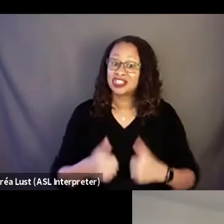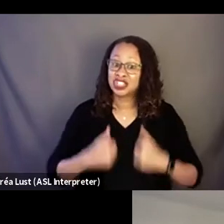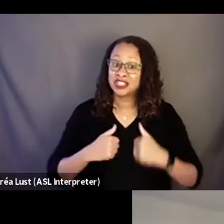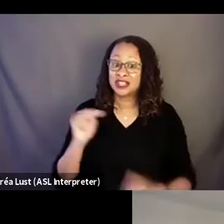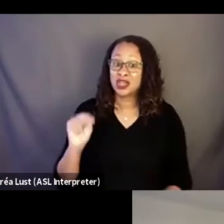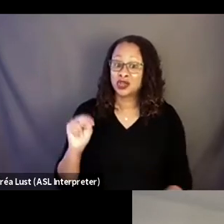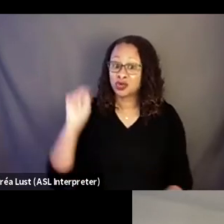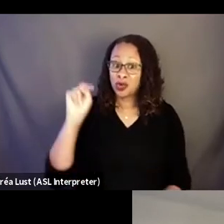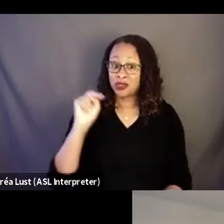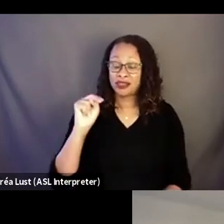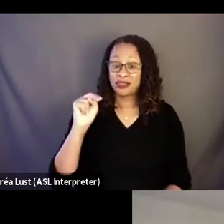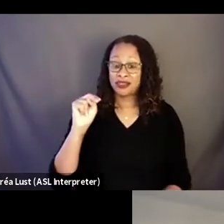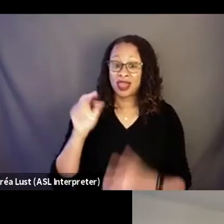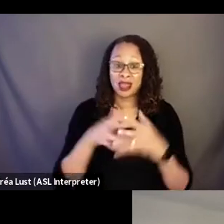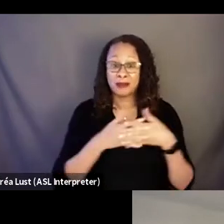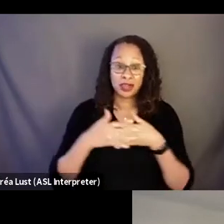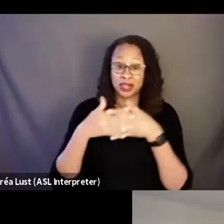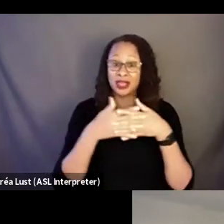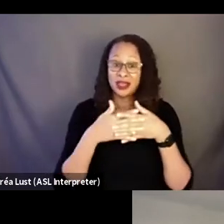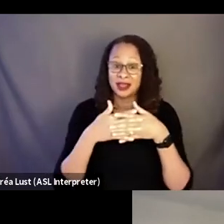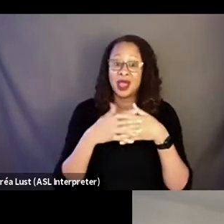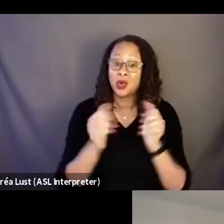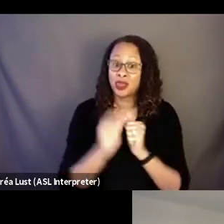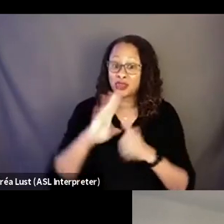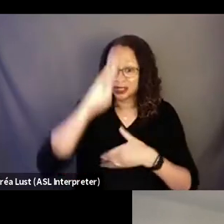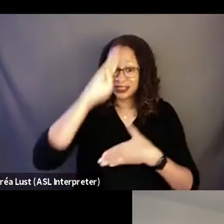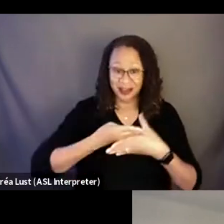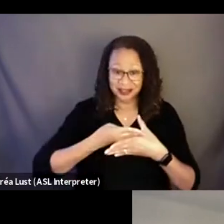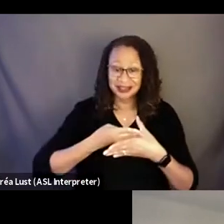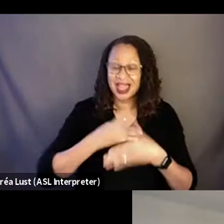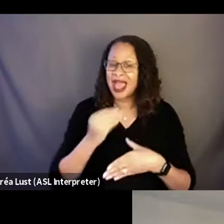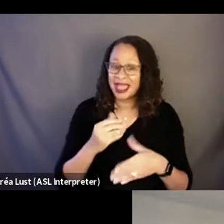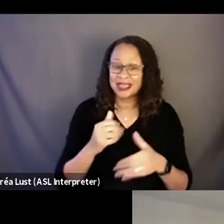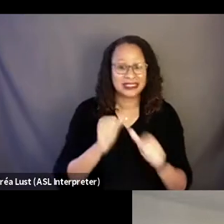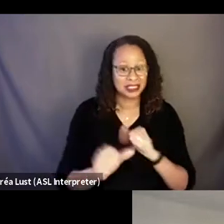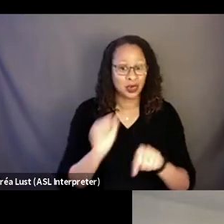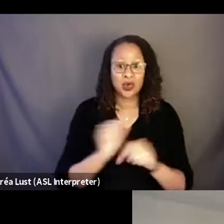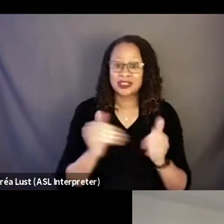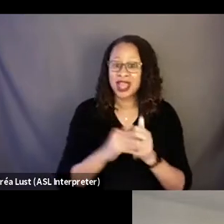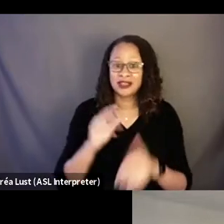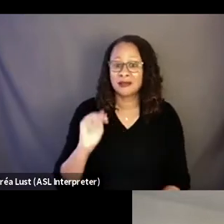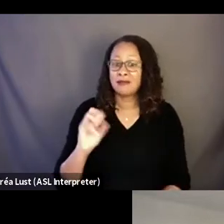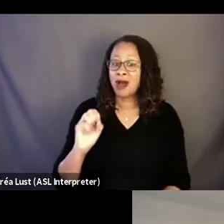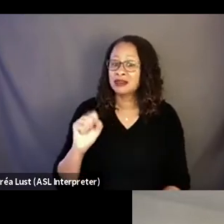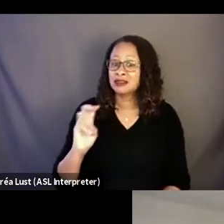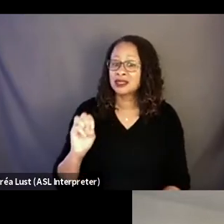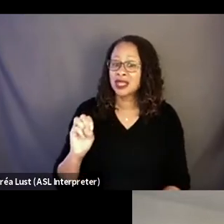and still working at the Moscow Community Center and still doing this work. She's working with a coalition of activists